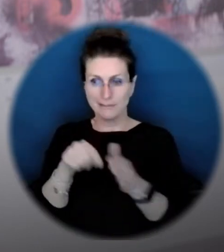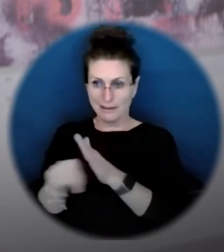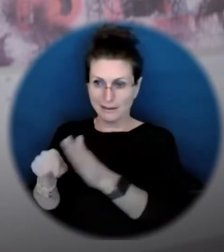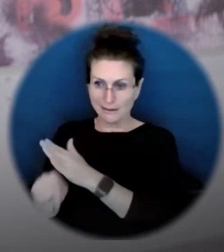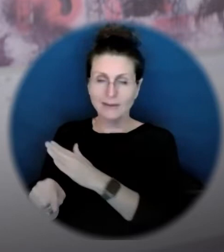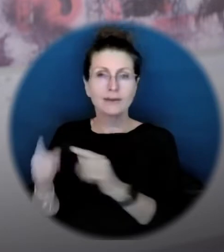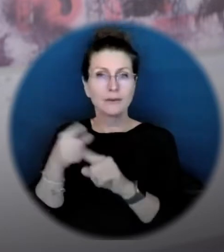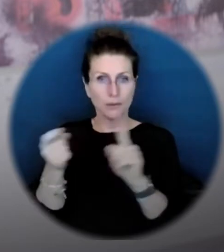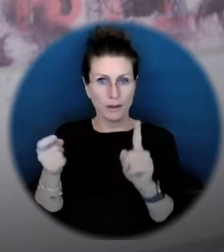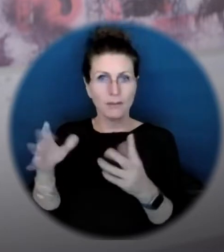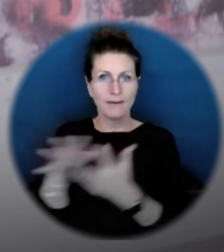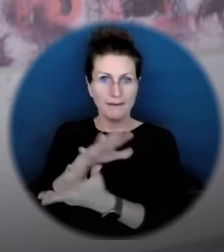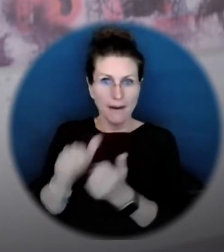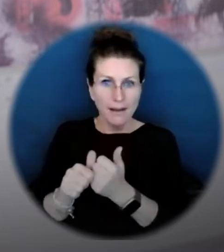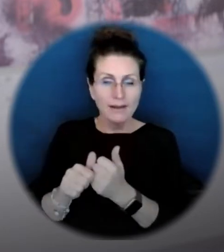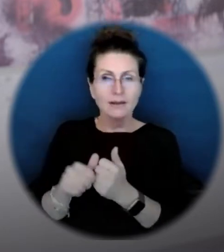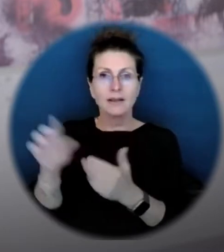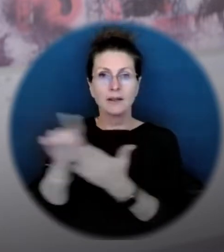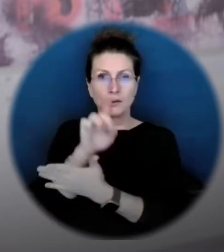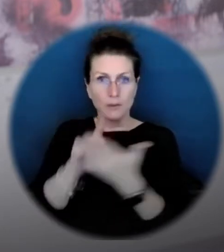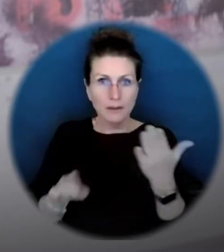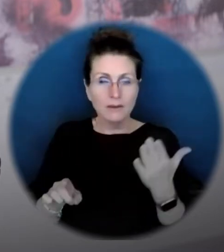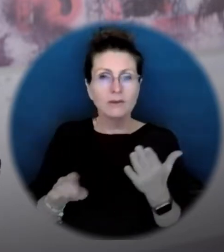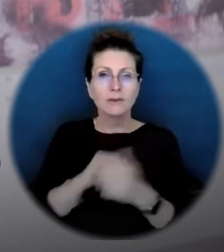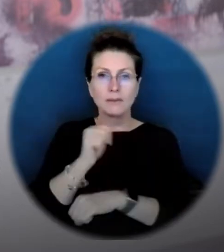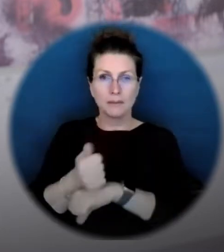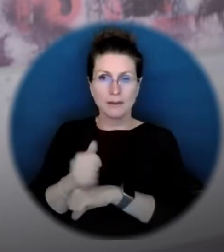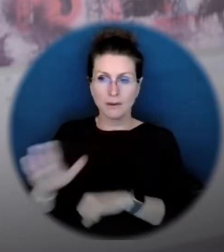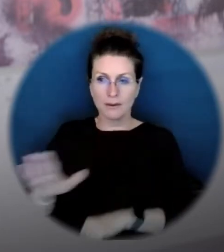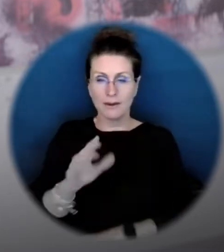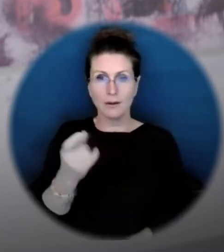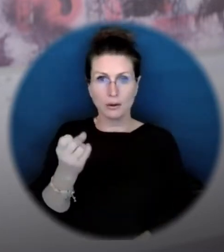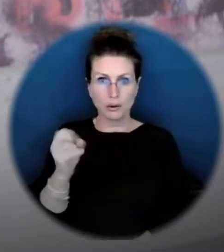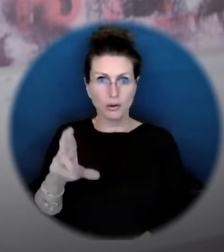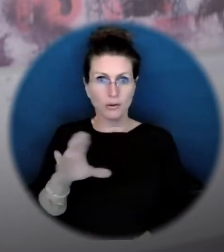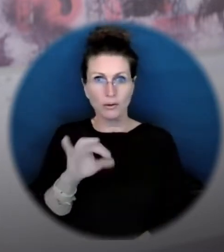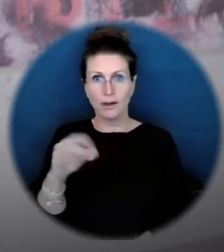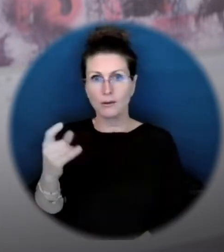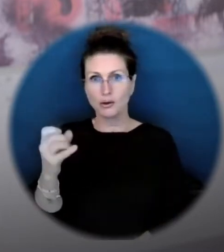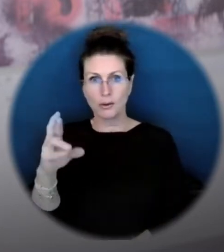in the face of violence and discrimination based on gender and gender identity.